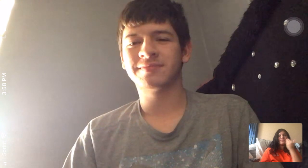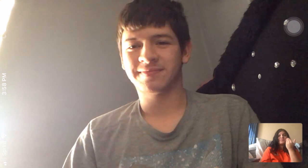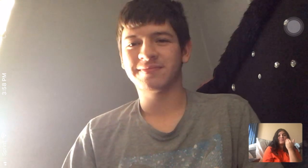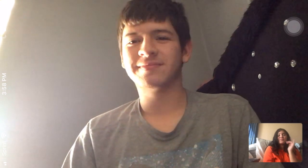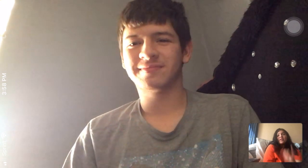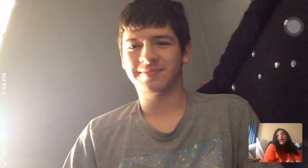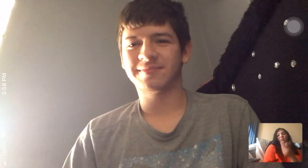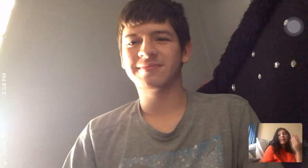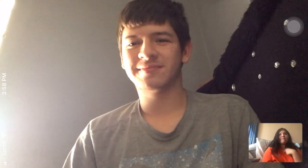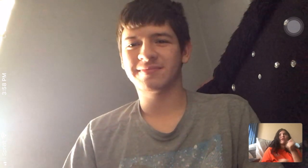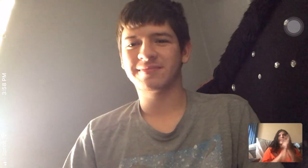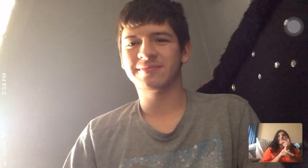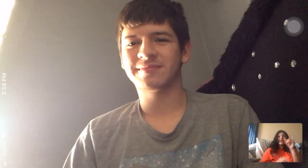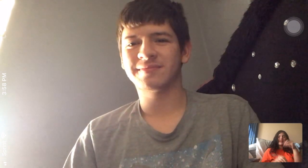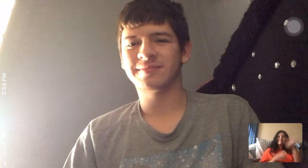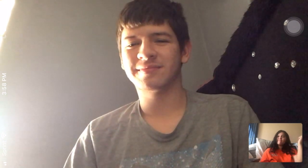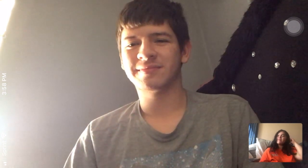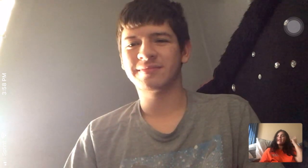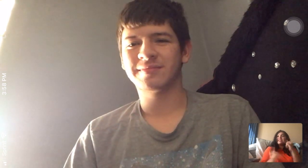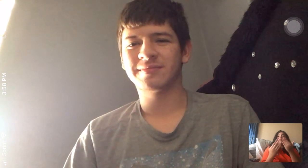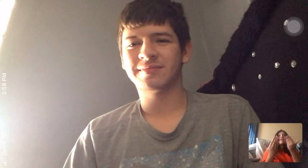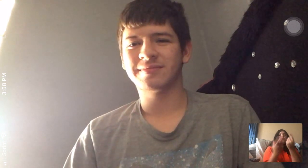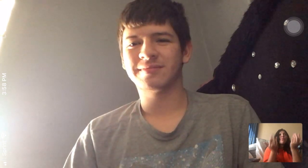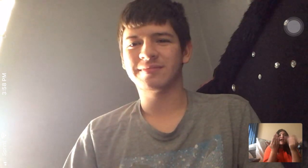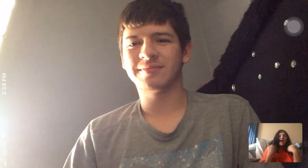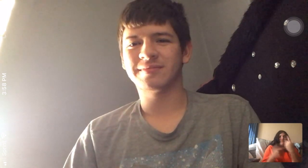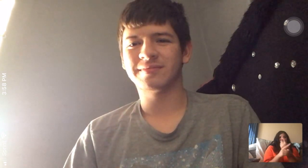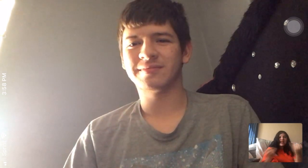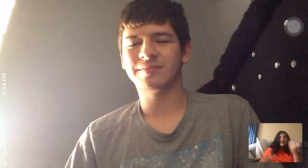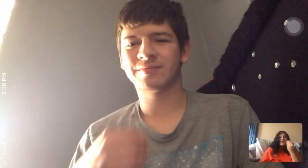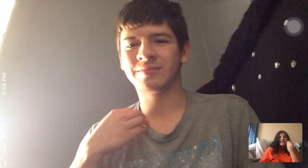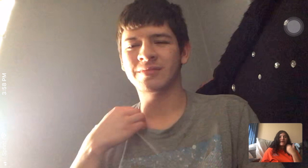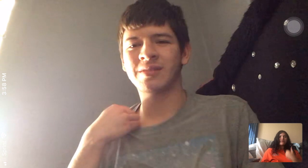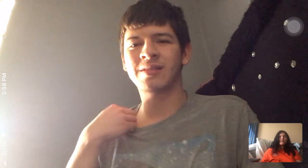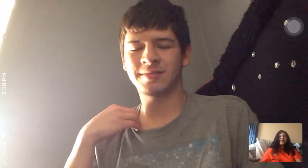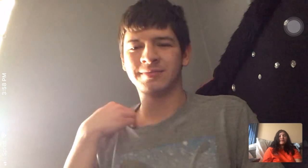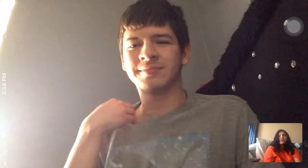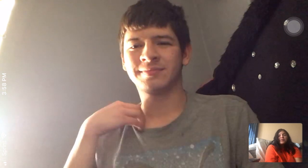That is the only thing I kept in the back of my mind to be thankful for what I have right now.